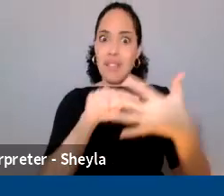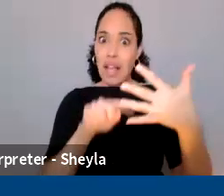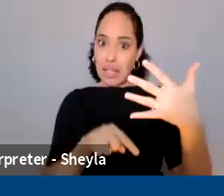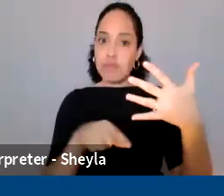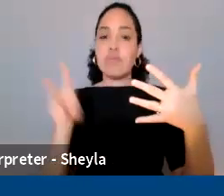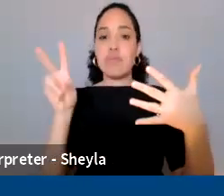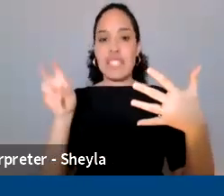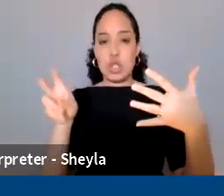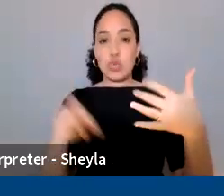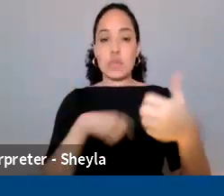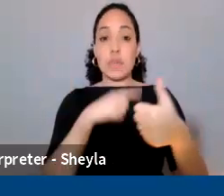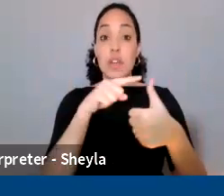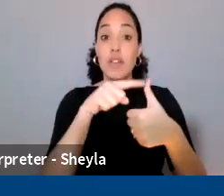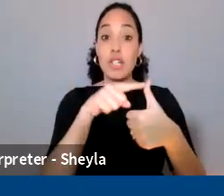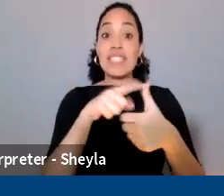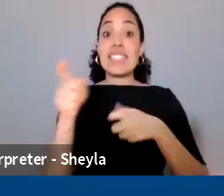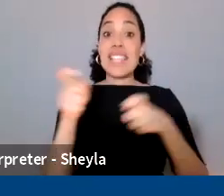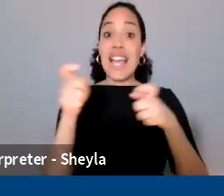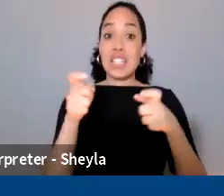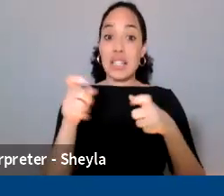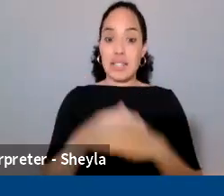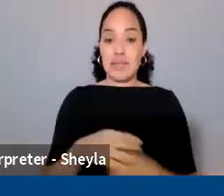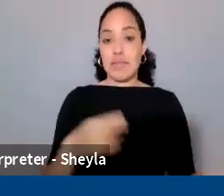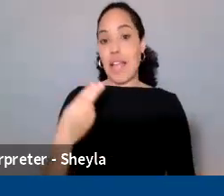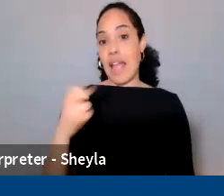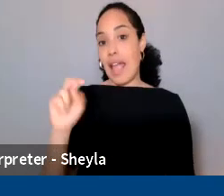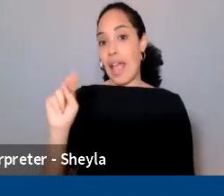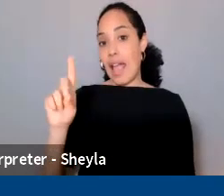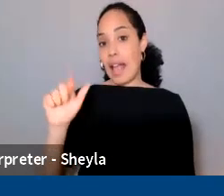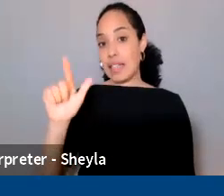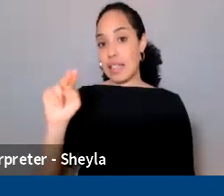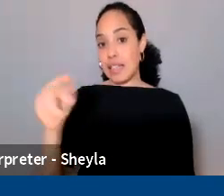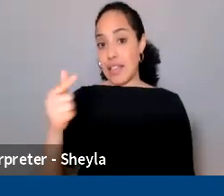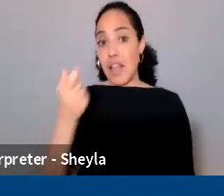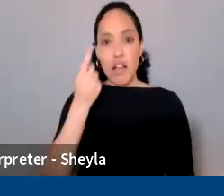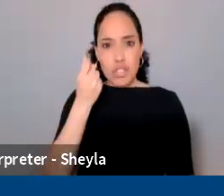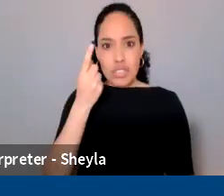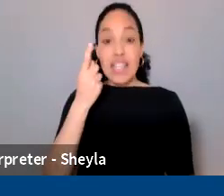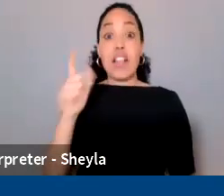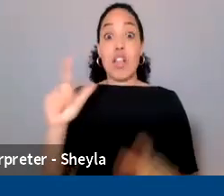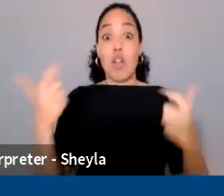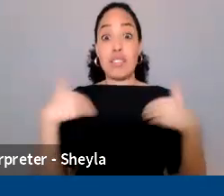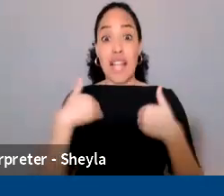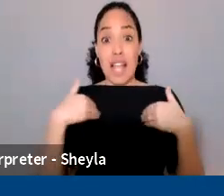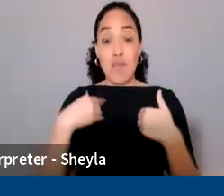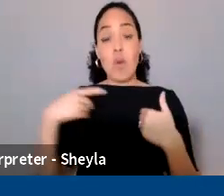remember that large animals livestock are prey animals and so their survival depends on the fact